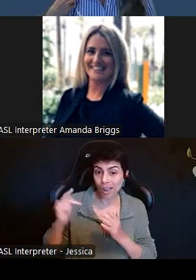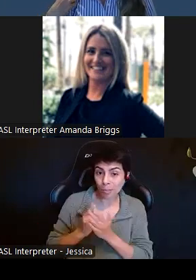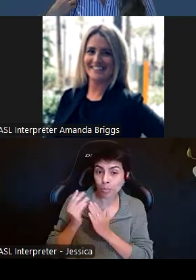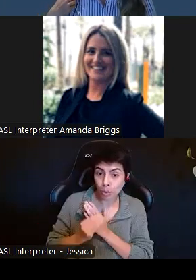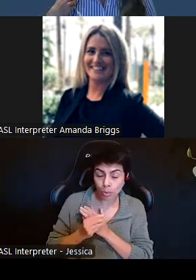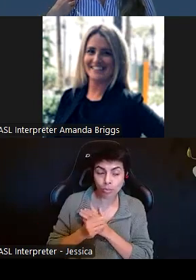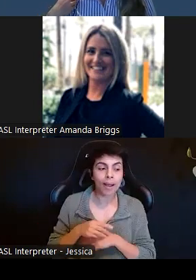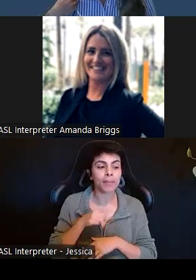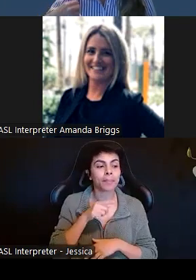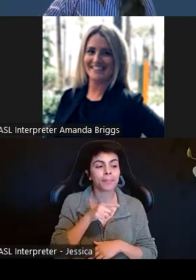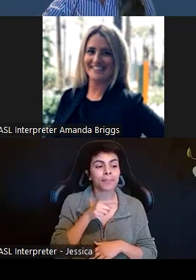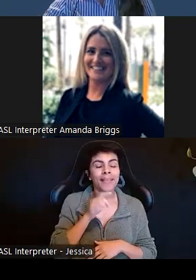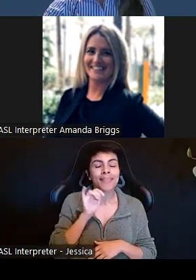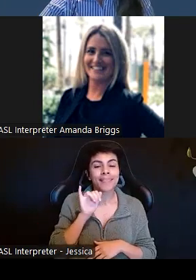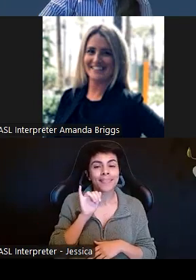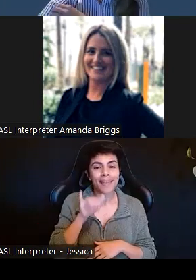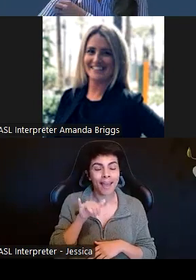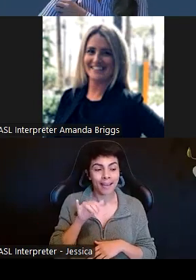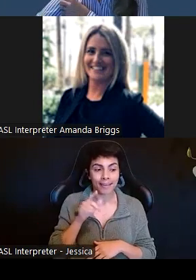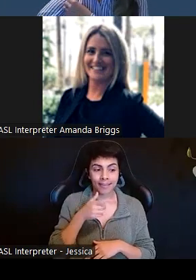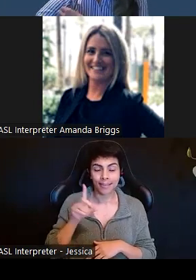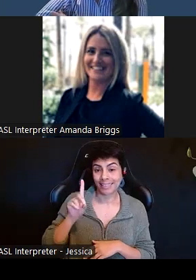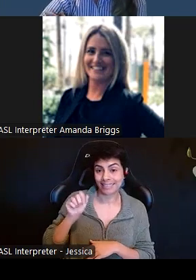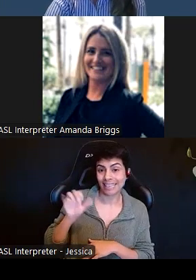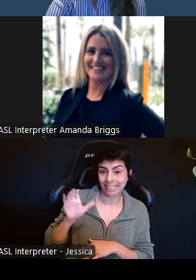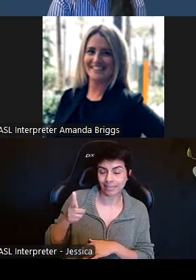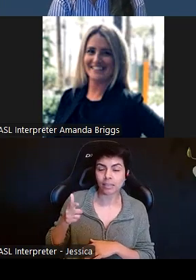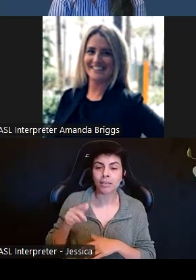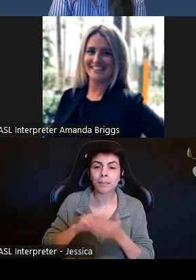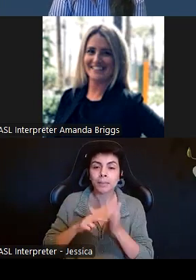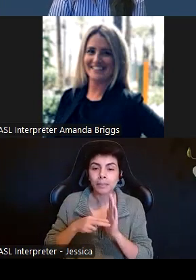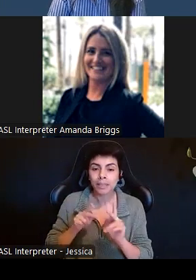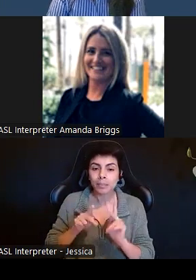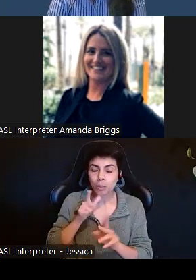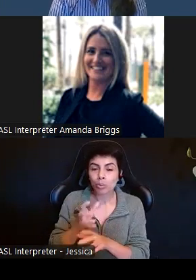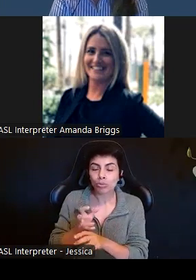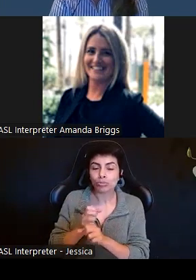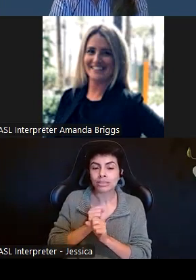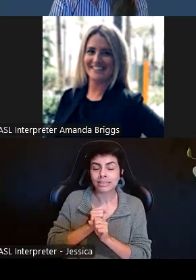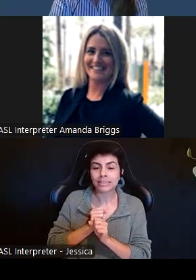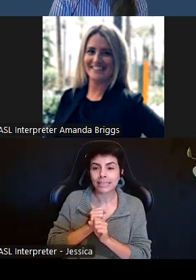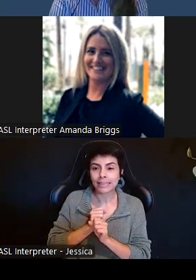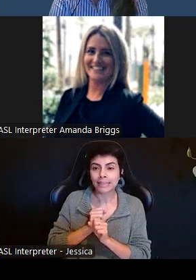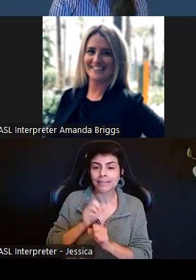So that is for people, individuals who receive SSDI on the